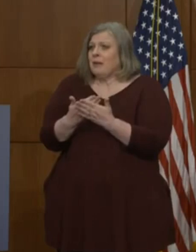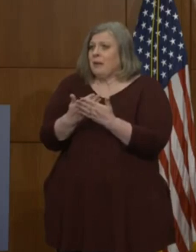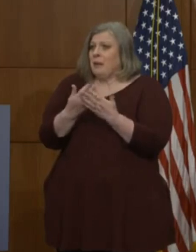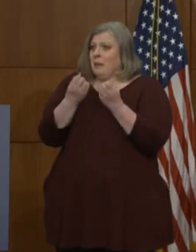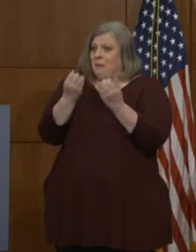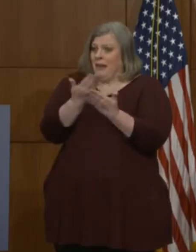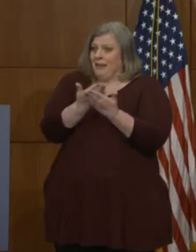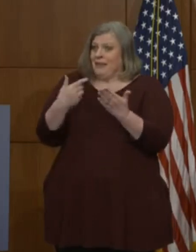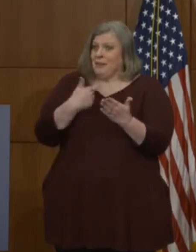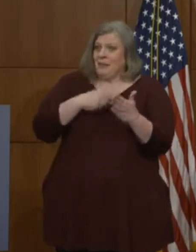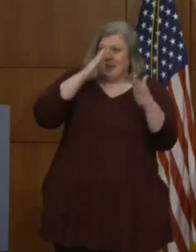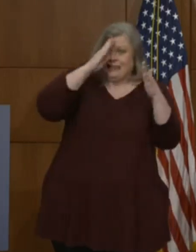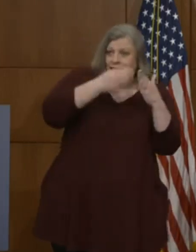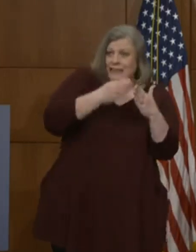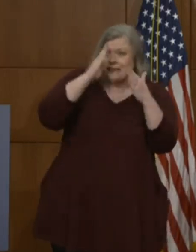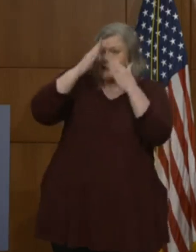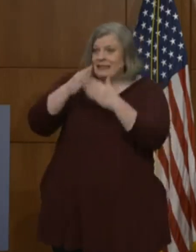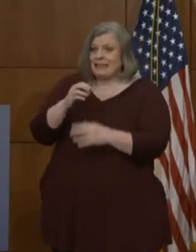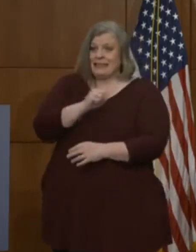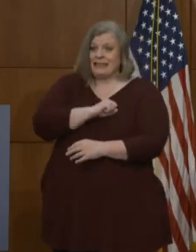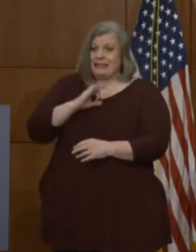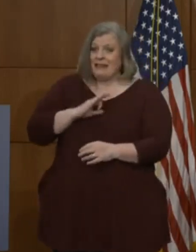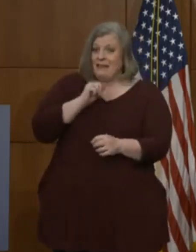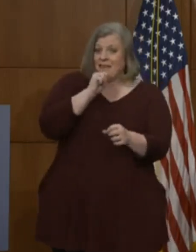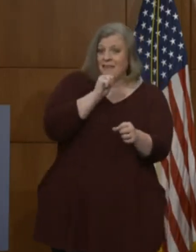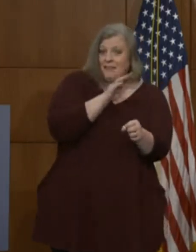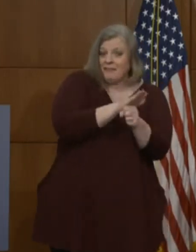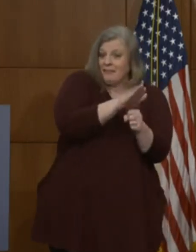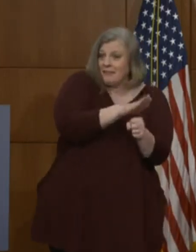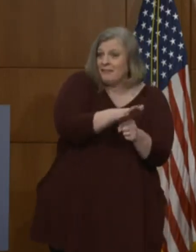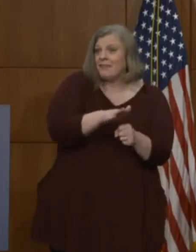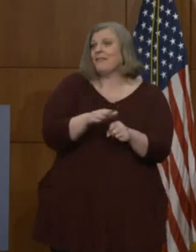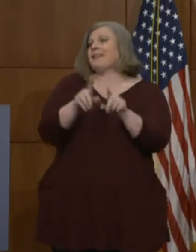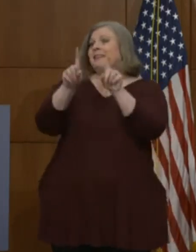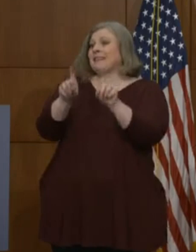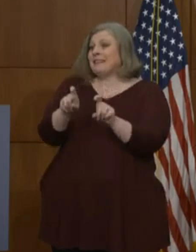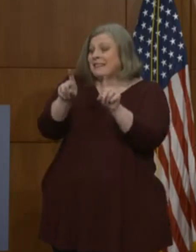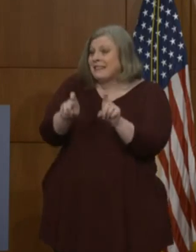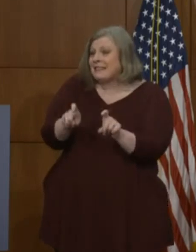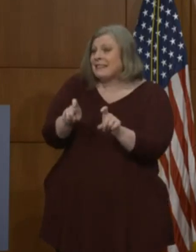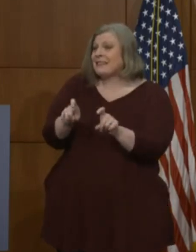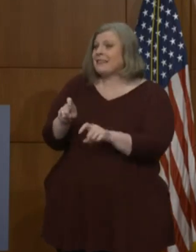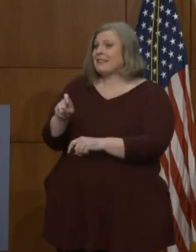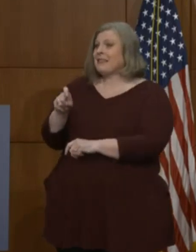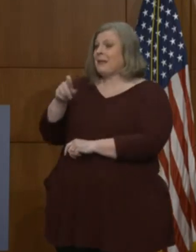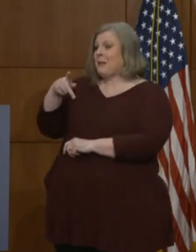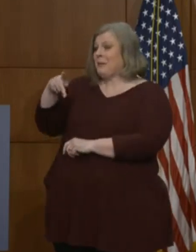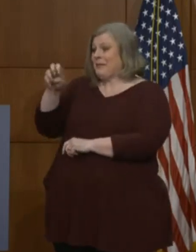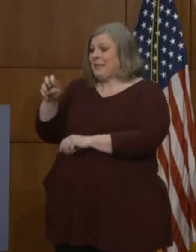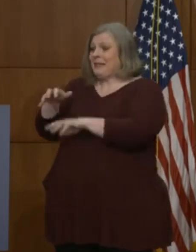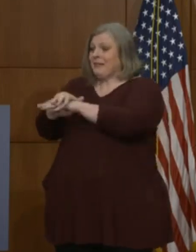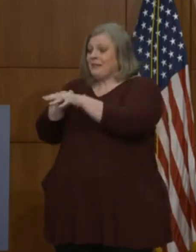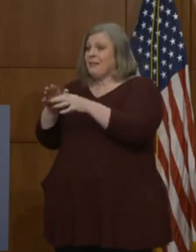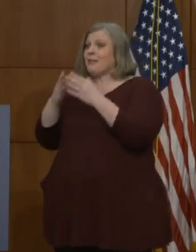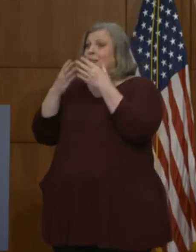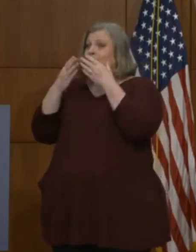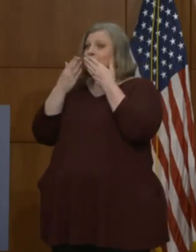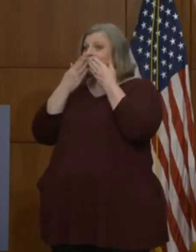HELLO ABOUT ANY OF THE COMPONENTS THAT WERE FOCUSING COMPONENTS THAT WERE FOCUSING ON STAFFING TESTING PPE OUR ON STAFFING TESTING PPE OUR COORDINATION BETWEEN HOSPITAL